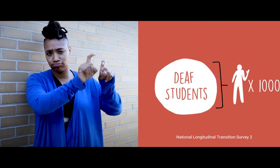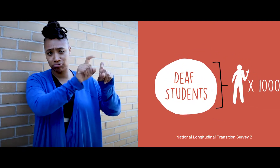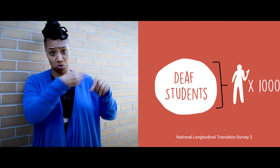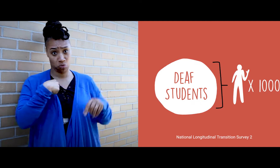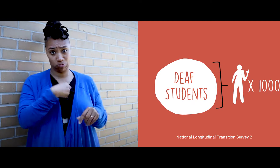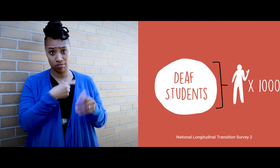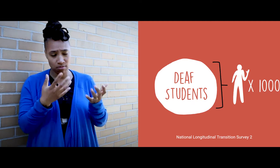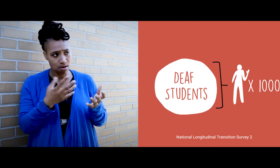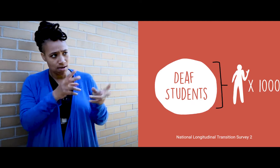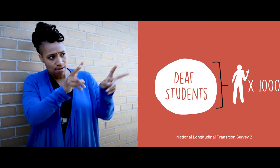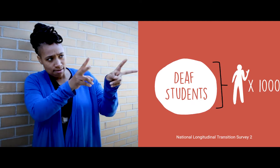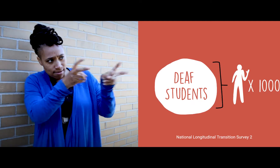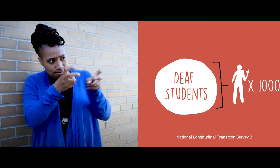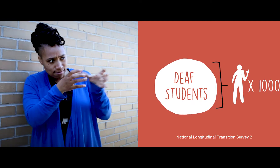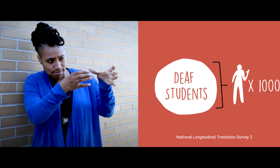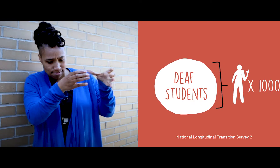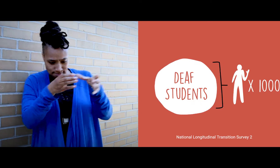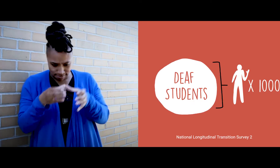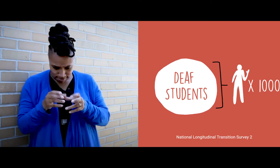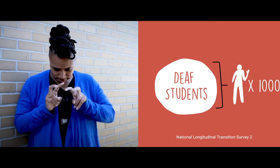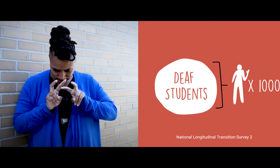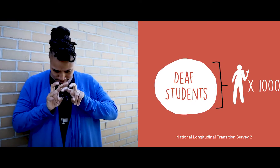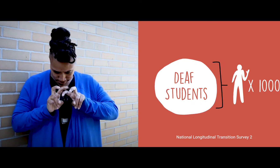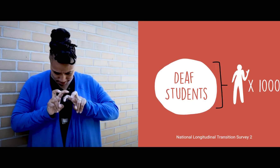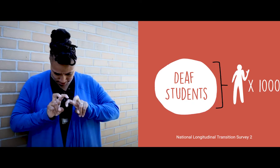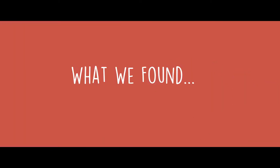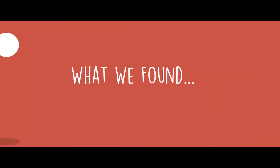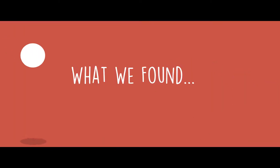paying particular attention to two questions.